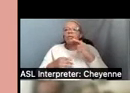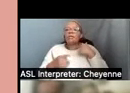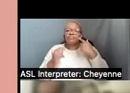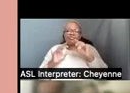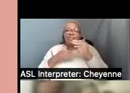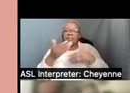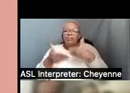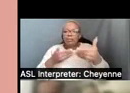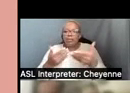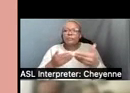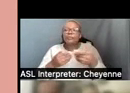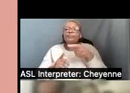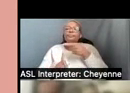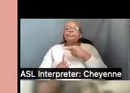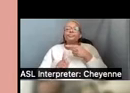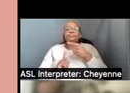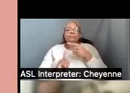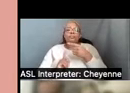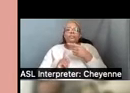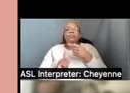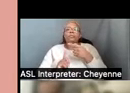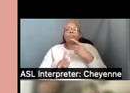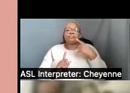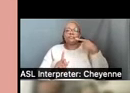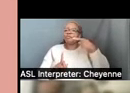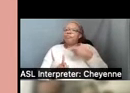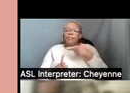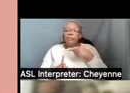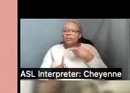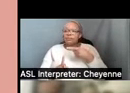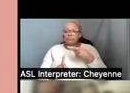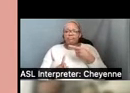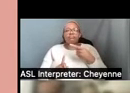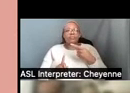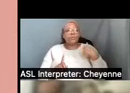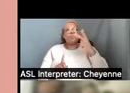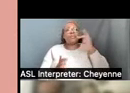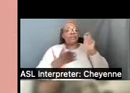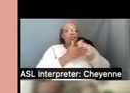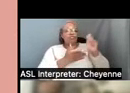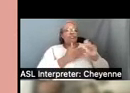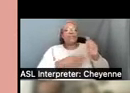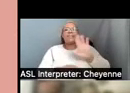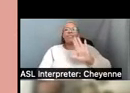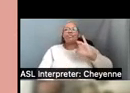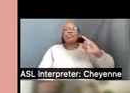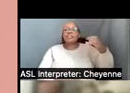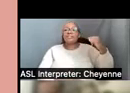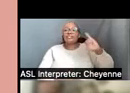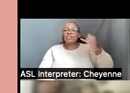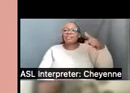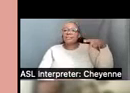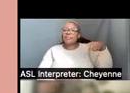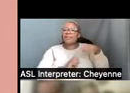So, basically, we just want to see that what you're writing about your journalistic practice is also